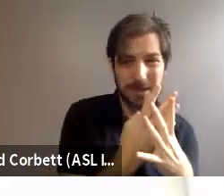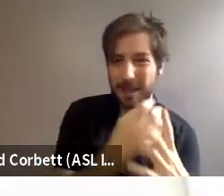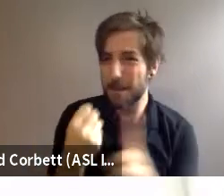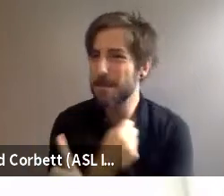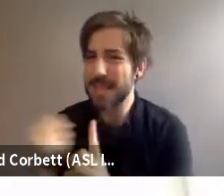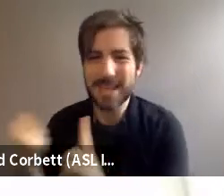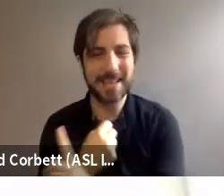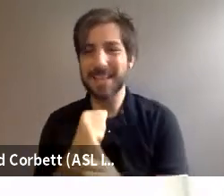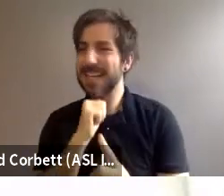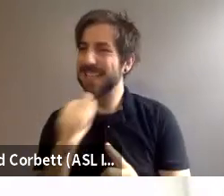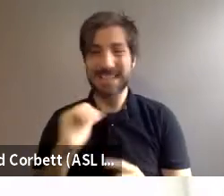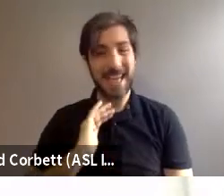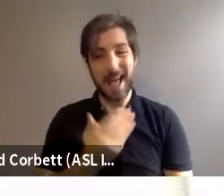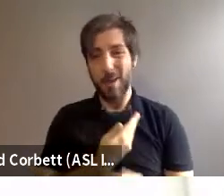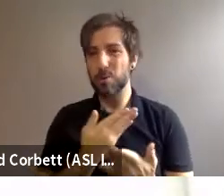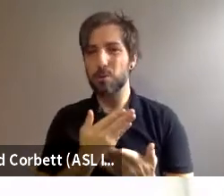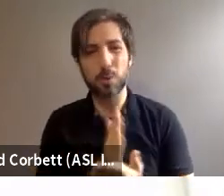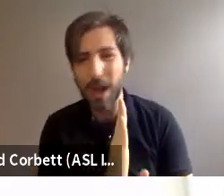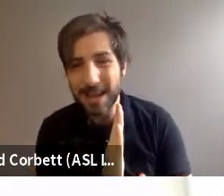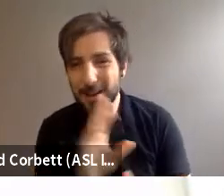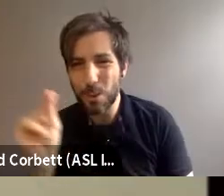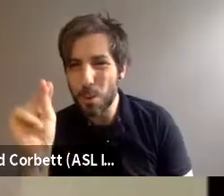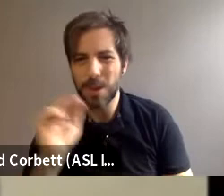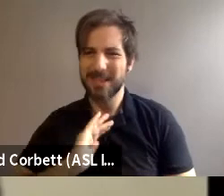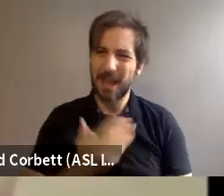sacred responsibility. So vote. Vote.